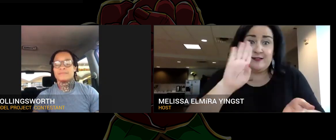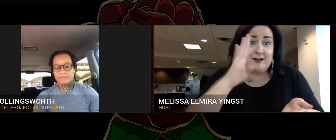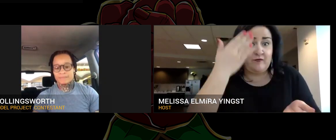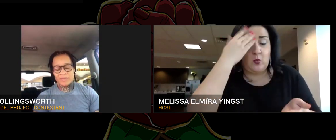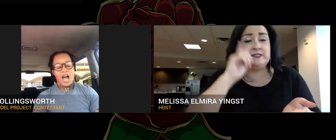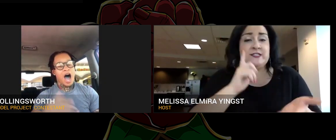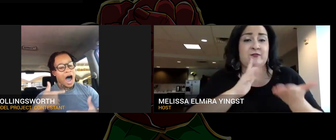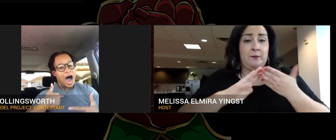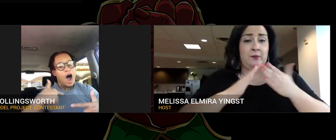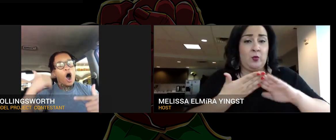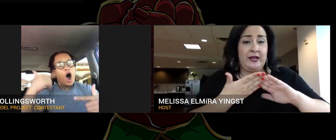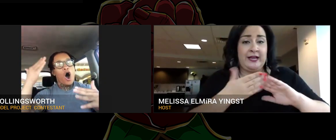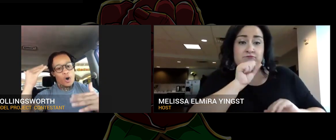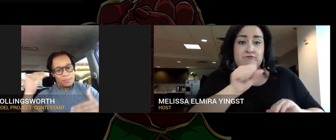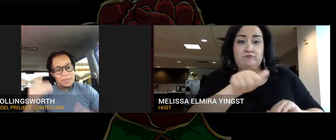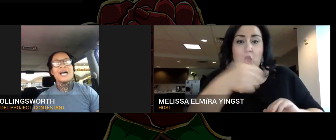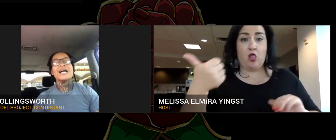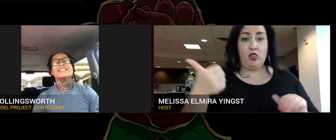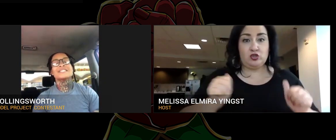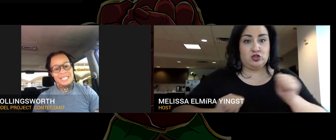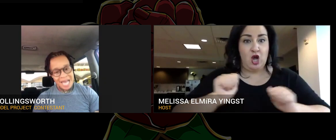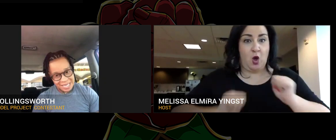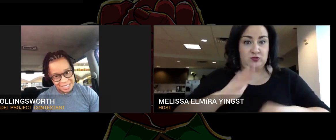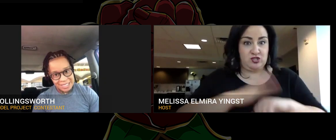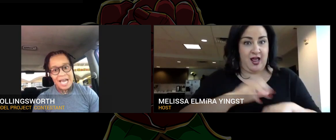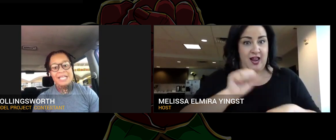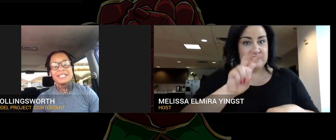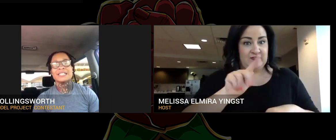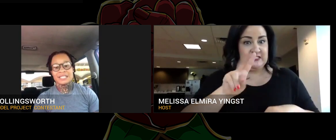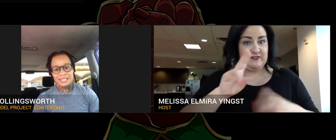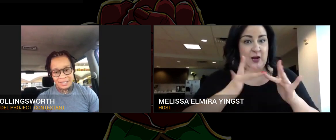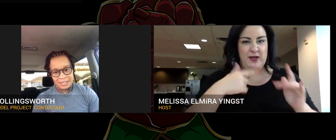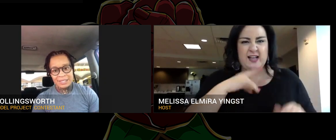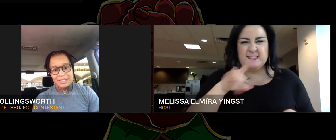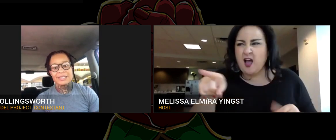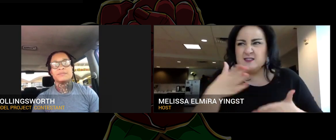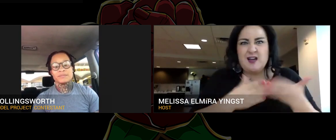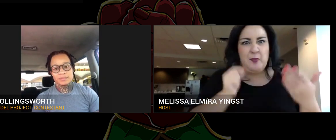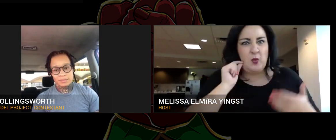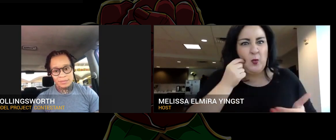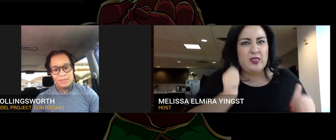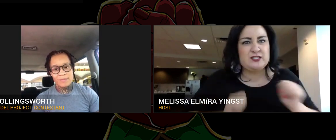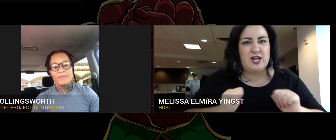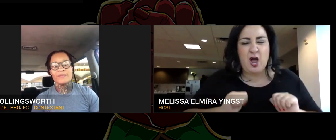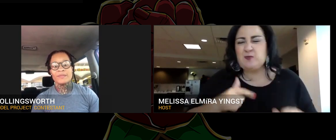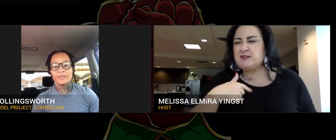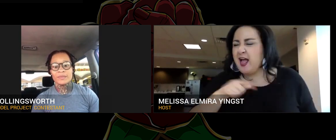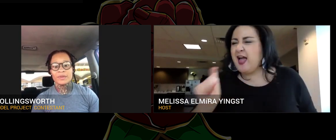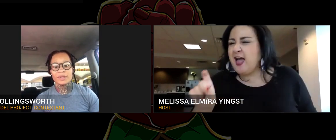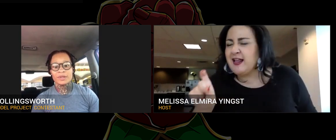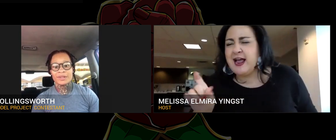And you never know that the Deaf community may love the other shows on SVTV network, like there are some cool shows.